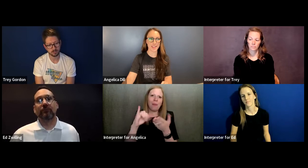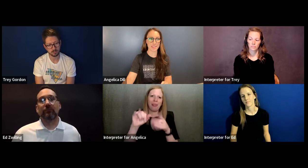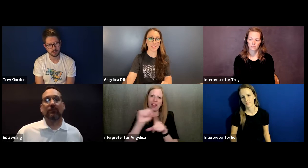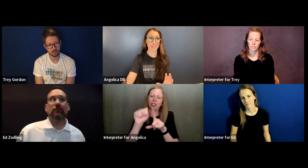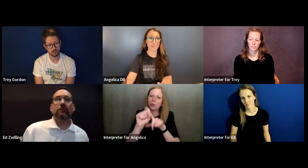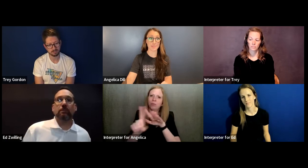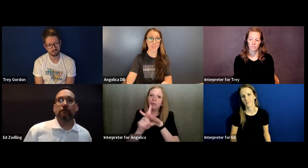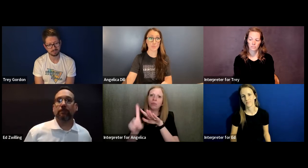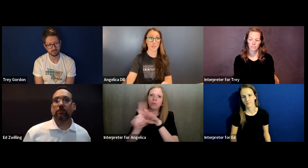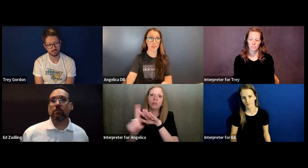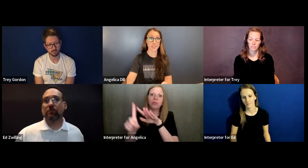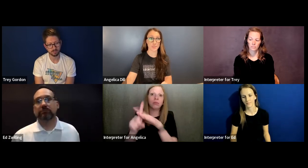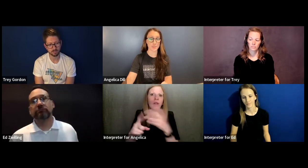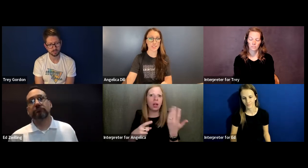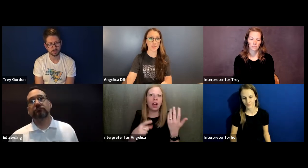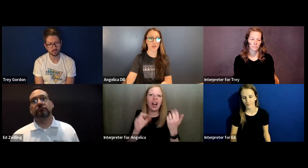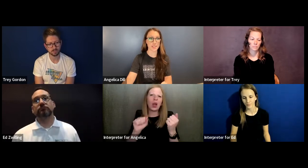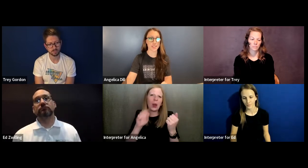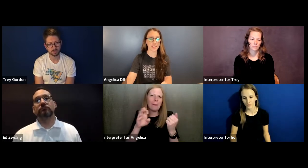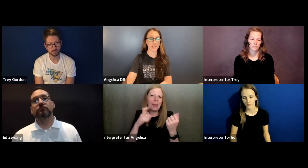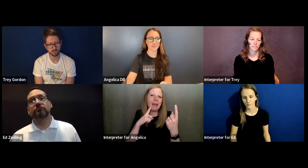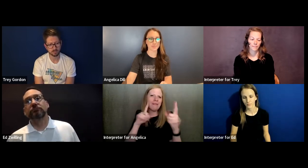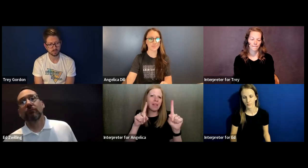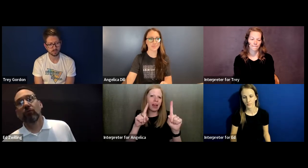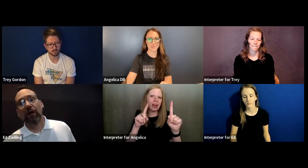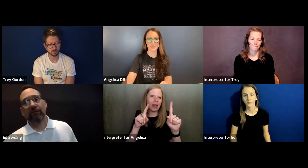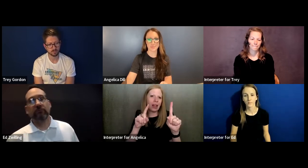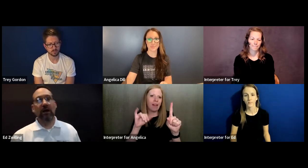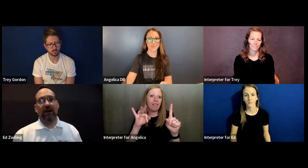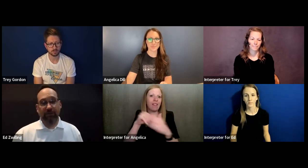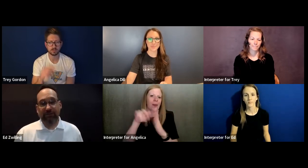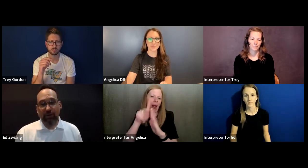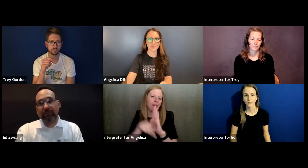i think it could be effective if it's in a policy like that right right and so that's what i'm